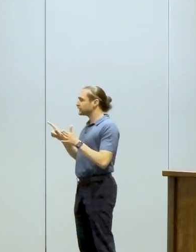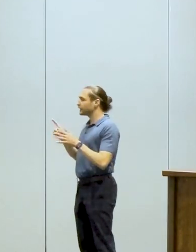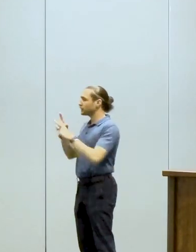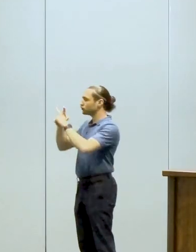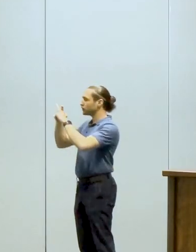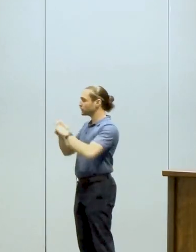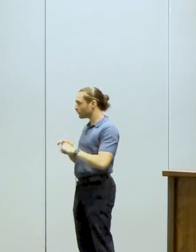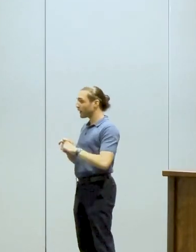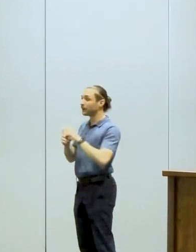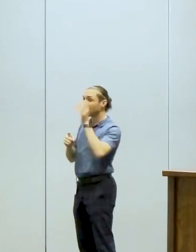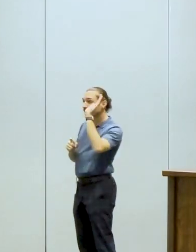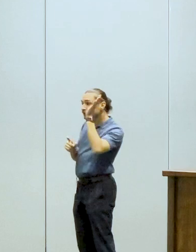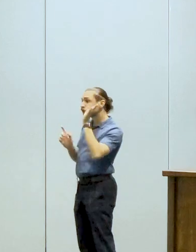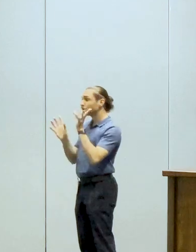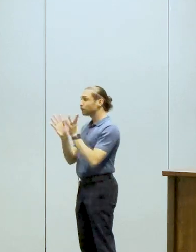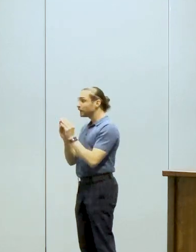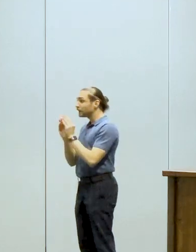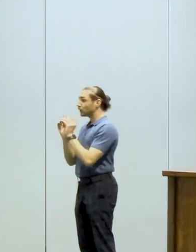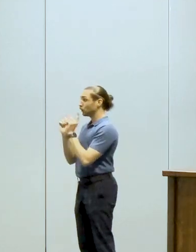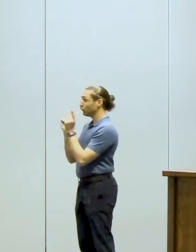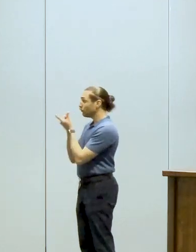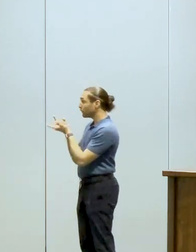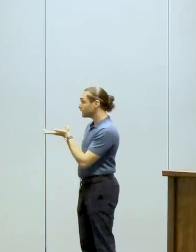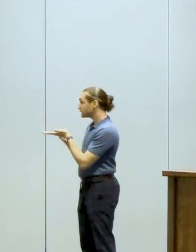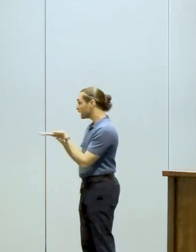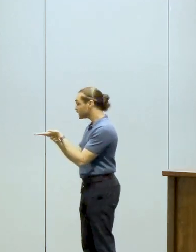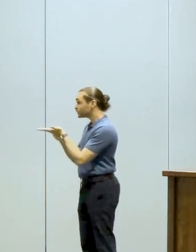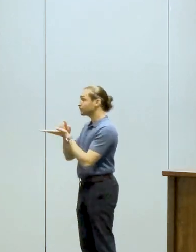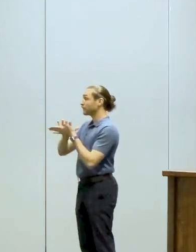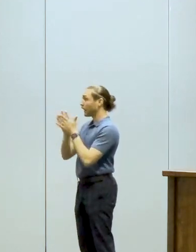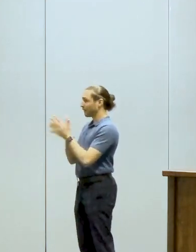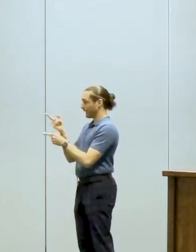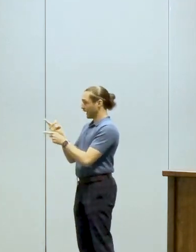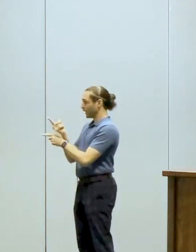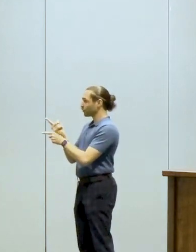meetings, group discussions, into accurate, real time text.